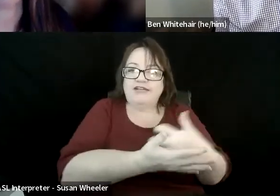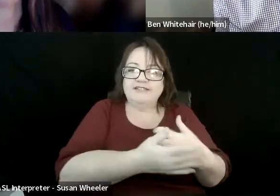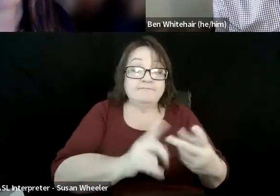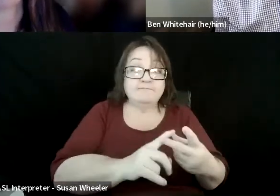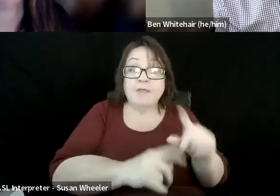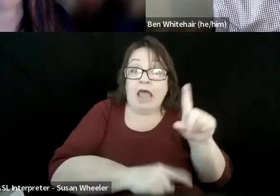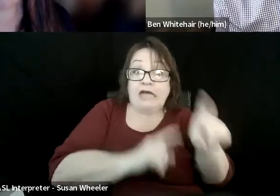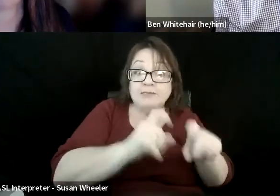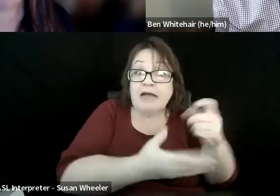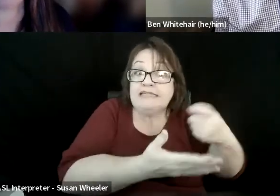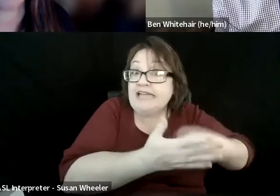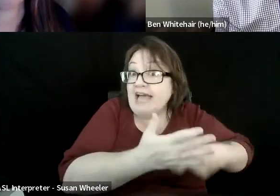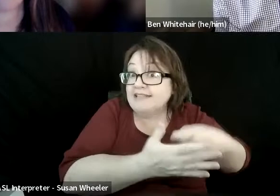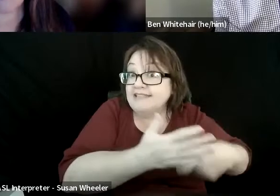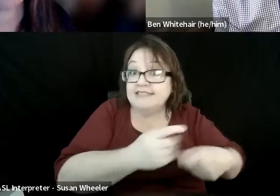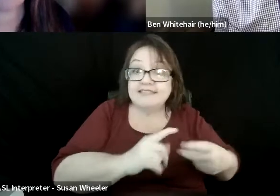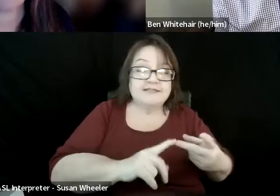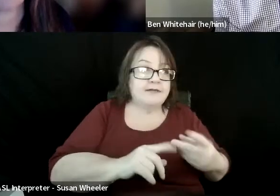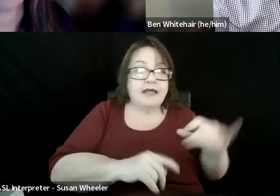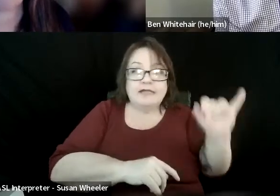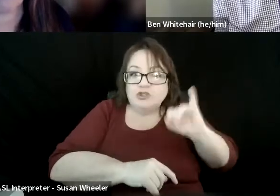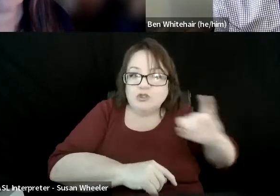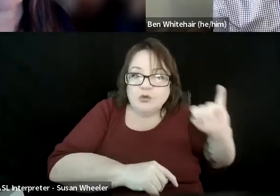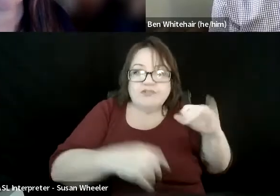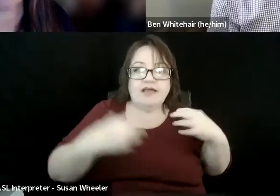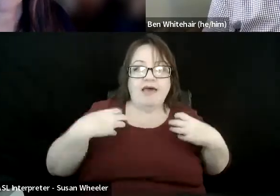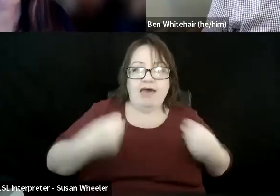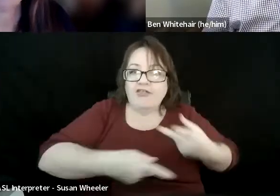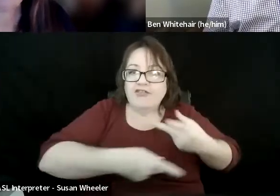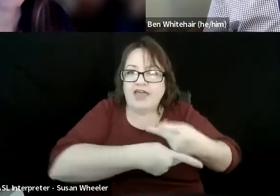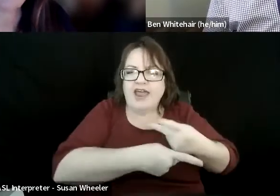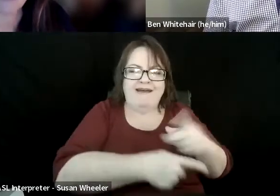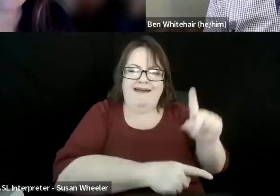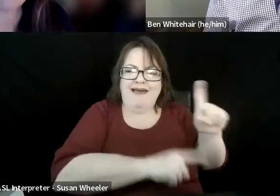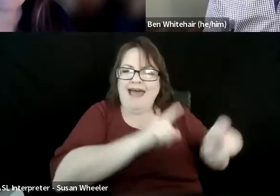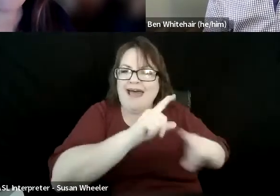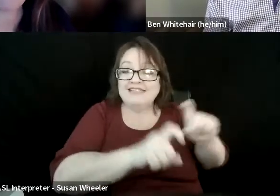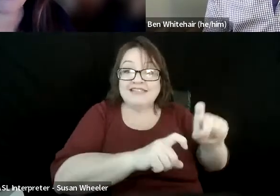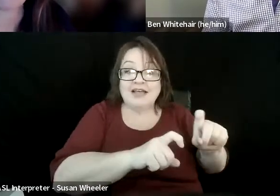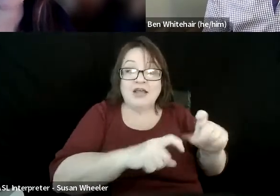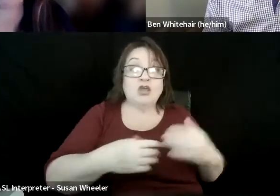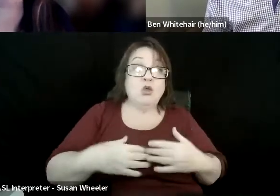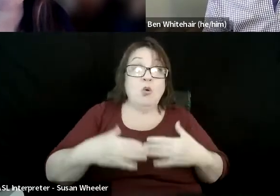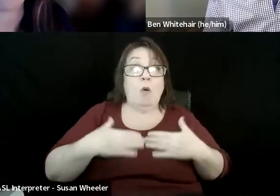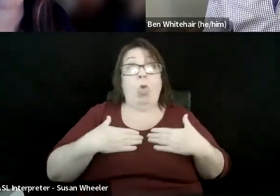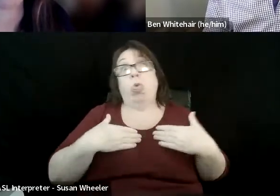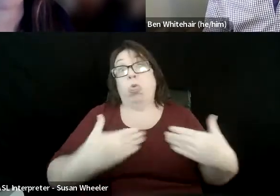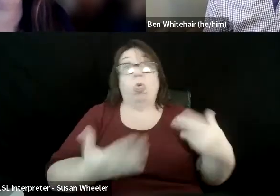those kinds of questions ask as soon as possible and don't sign a contract until you've had somebody